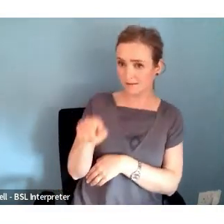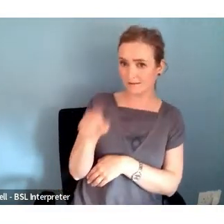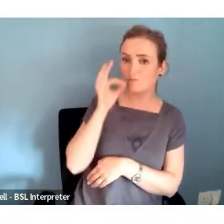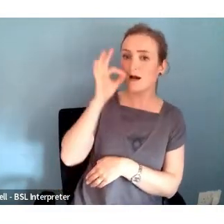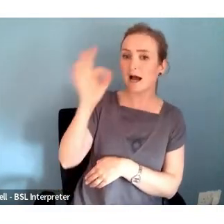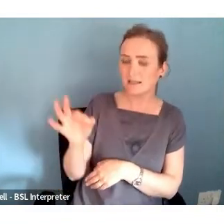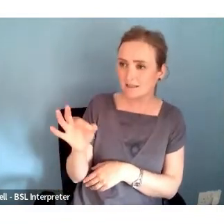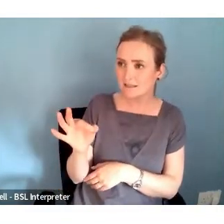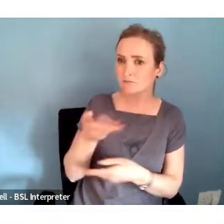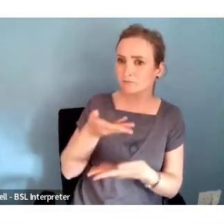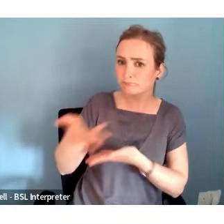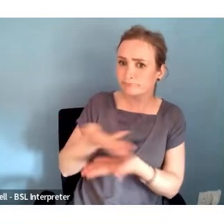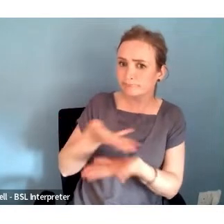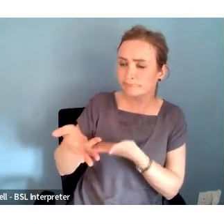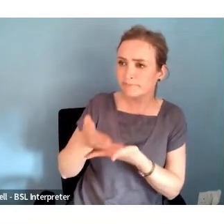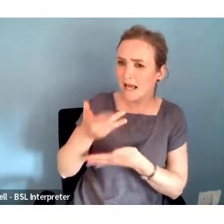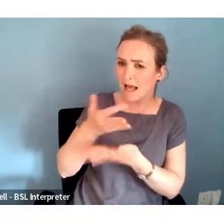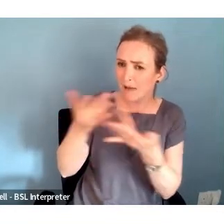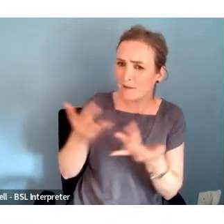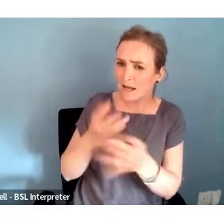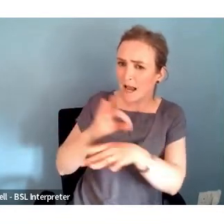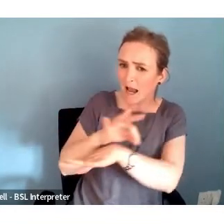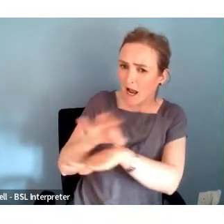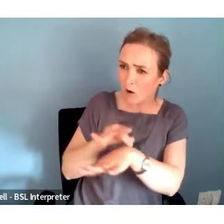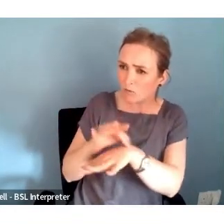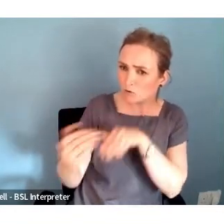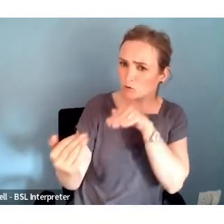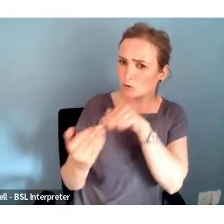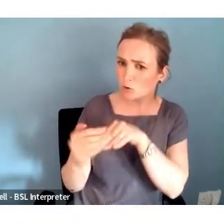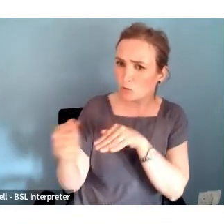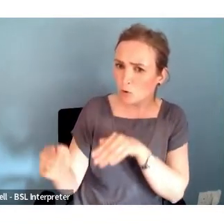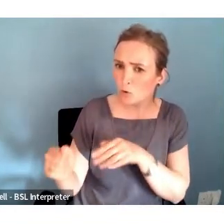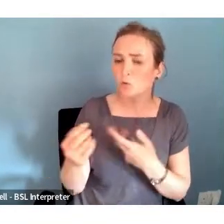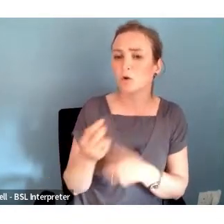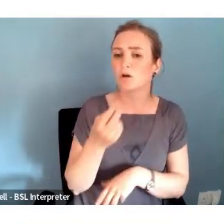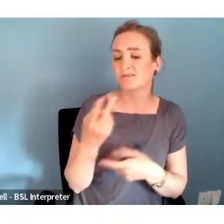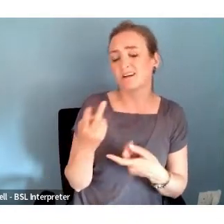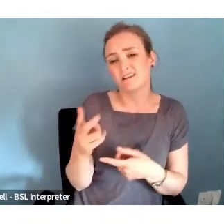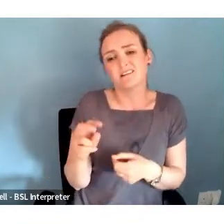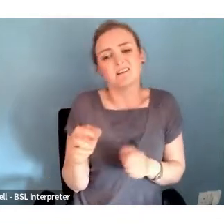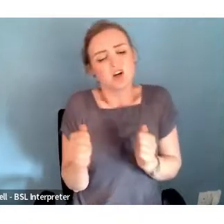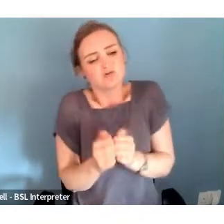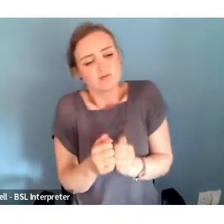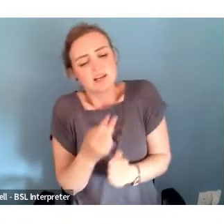but it is a full-time job then we might advertise for the remaining 15 hours. For us, it